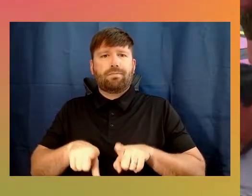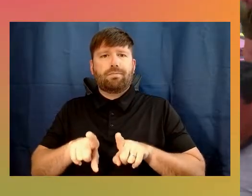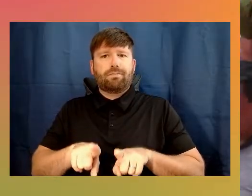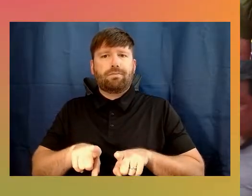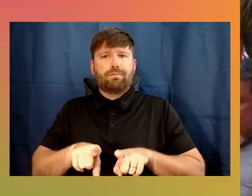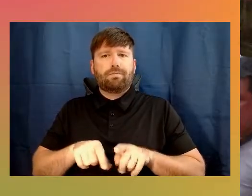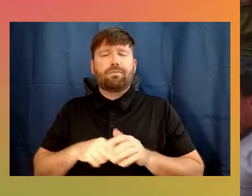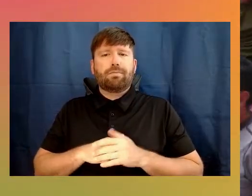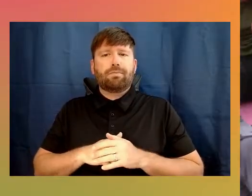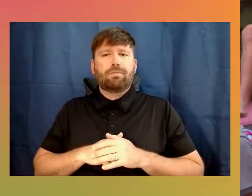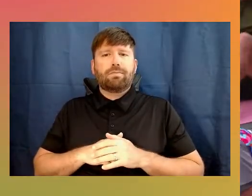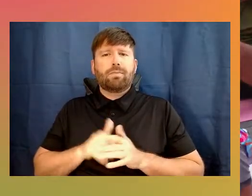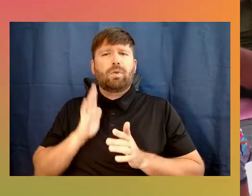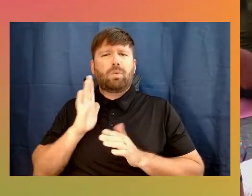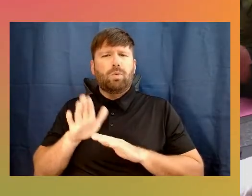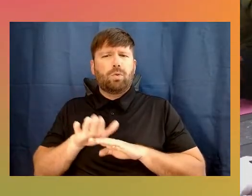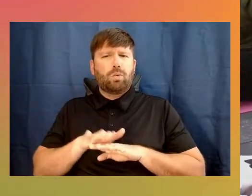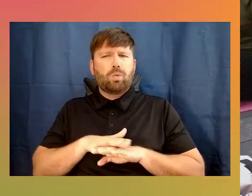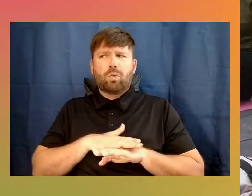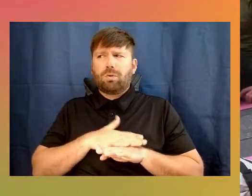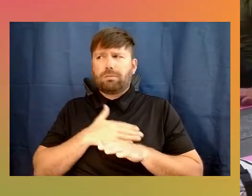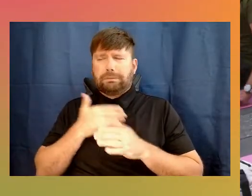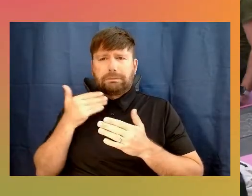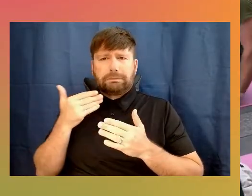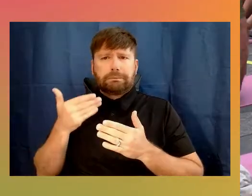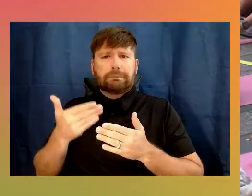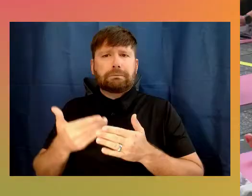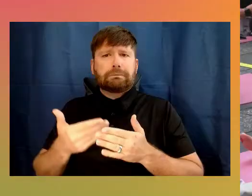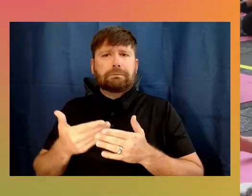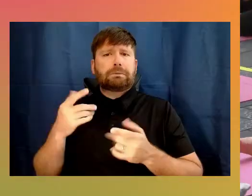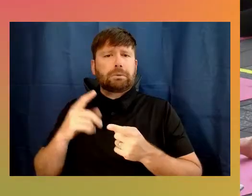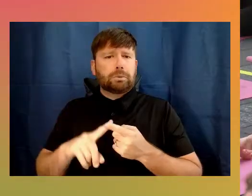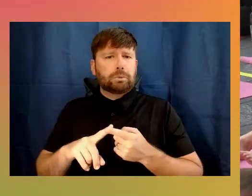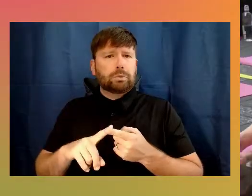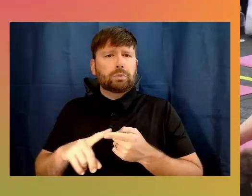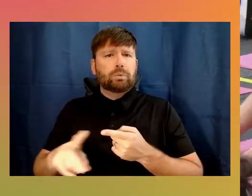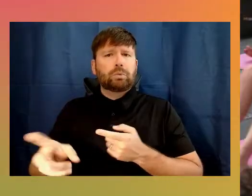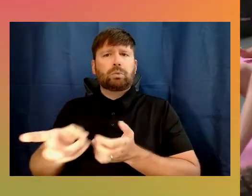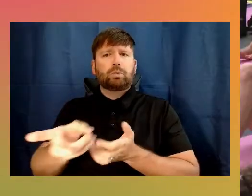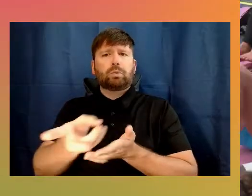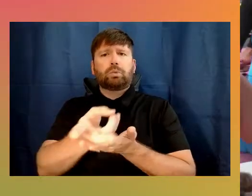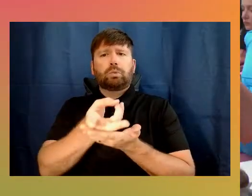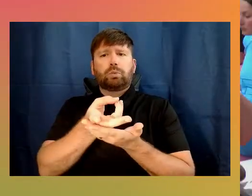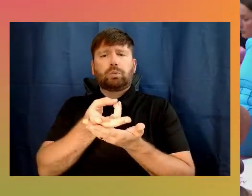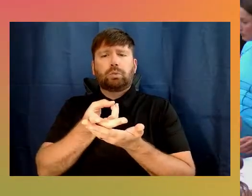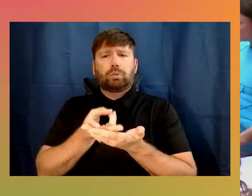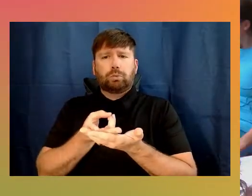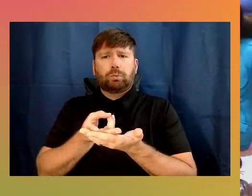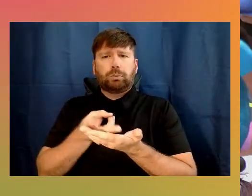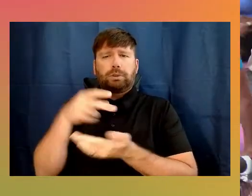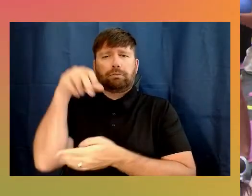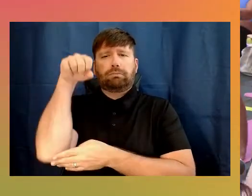AND EXTEND THE LEGS FORWARD. YOU'RE GOING TO SLOWLY START TO